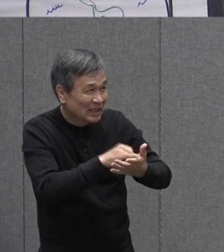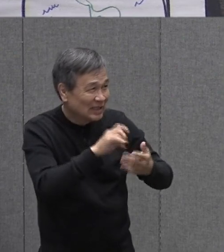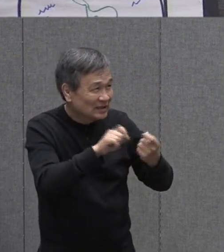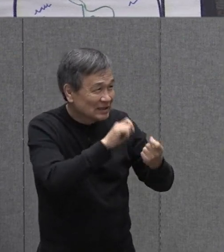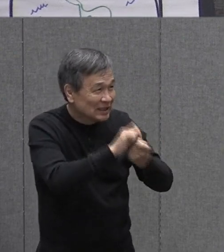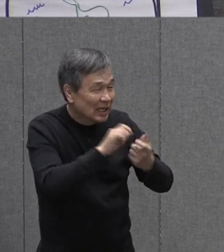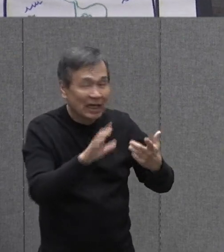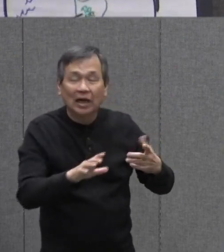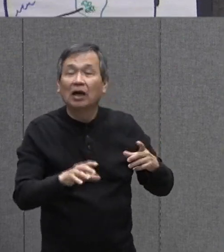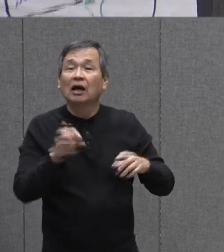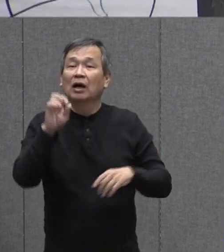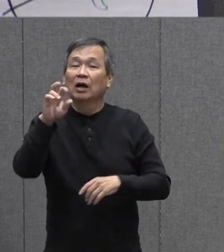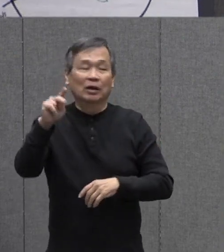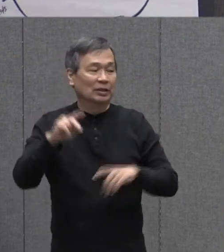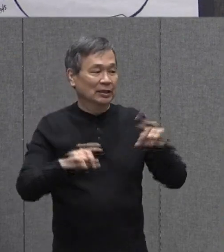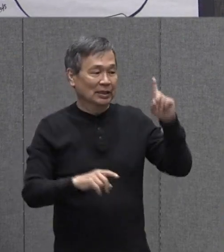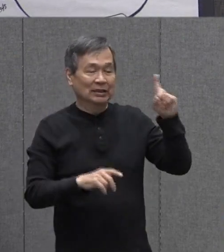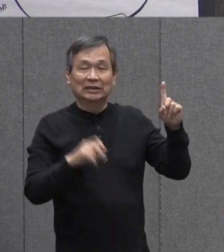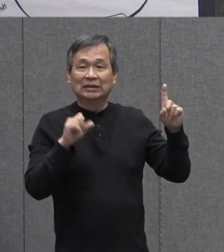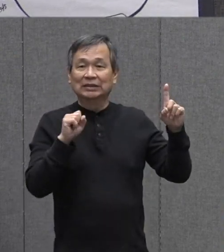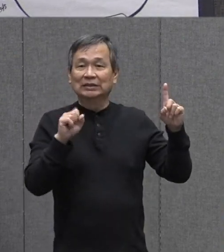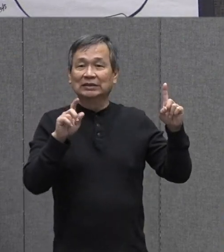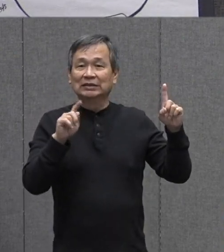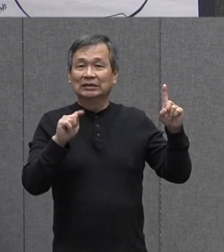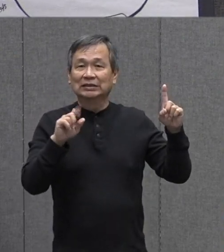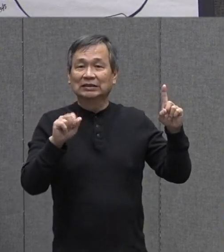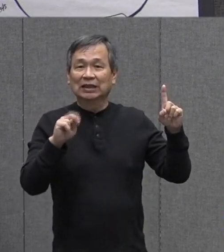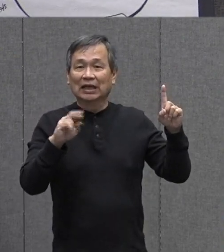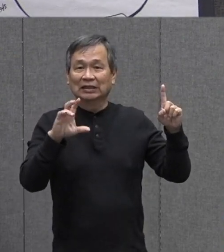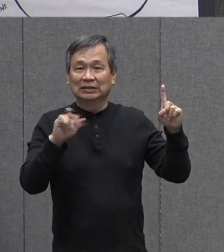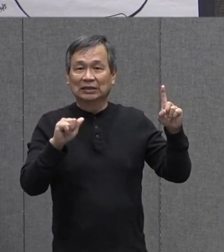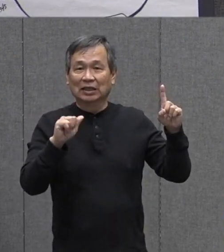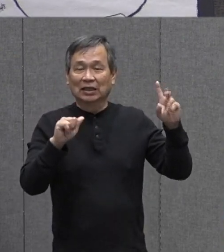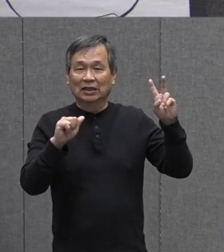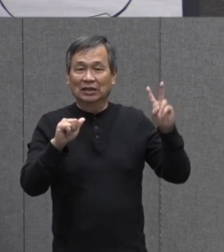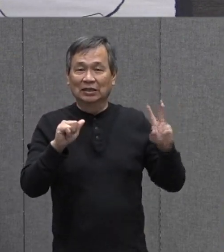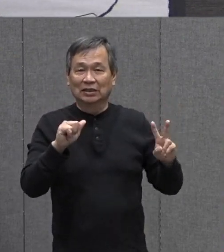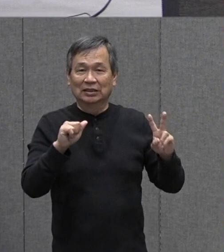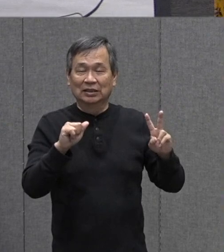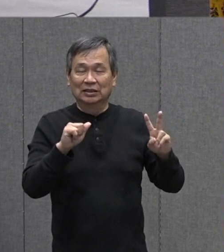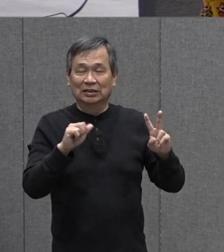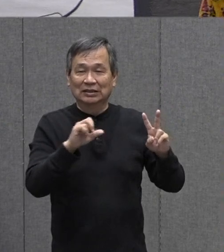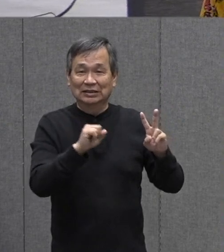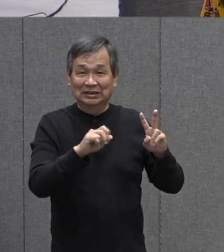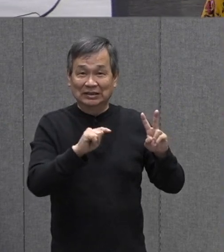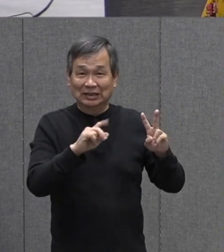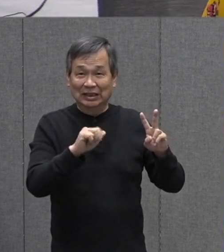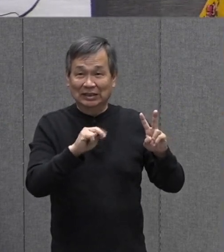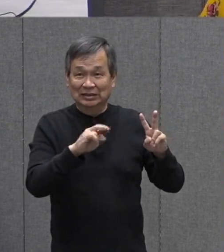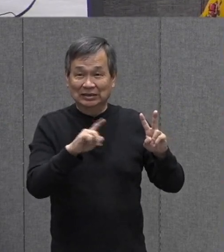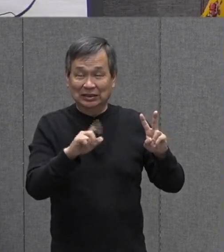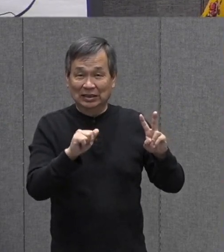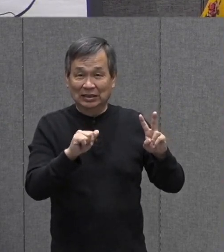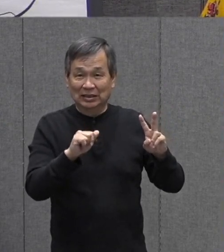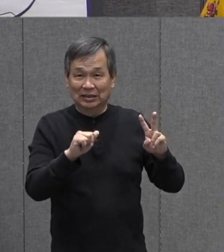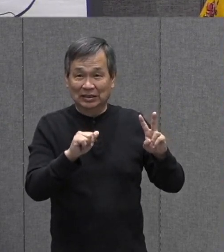One stanza, two, and it helps your brain to start reading it right away. Three stanzas,